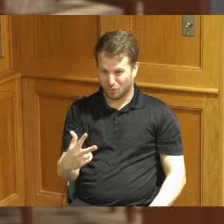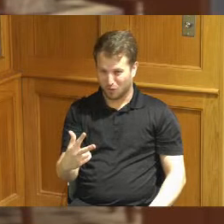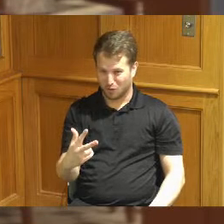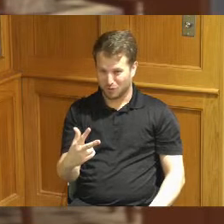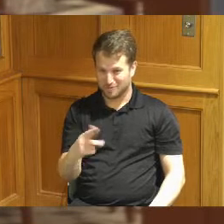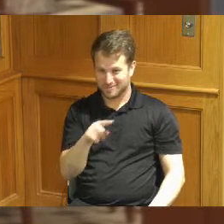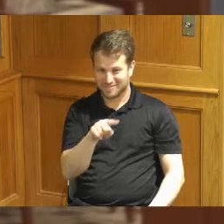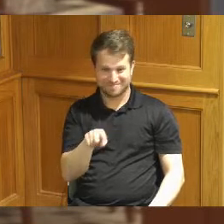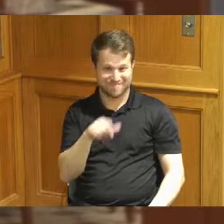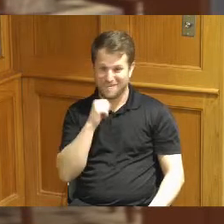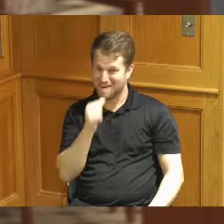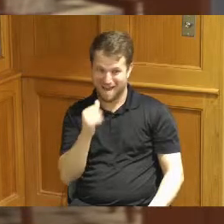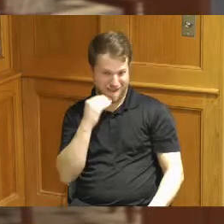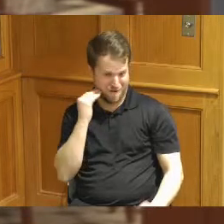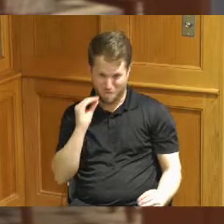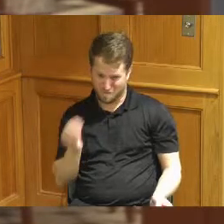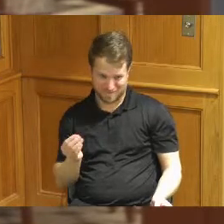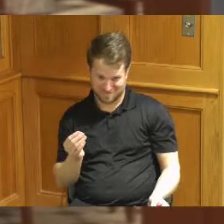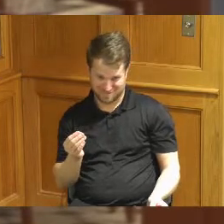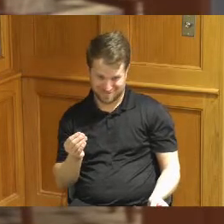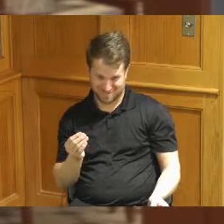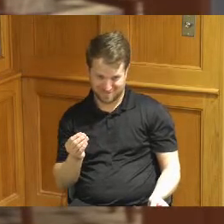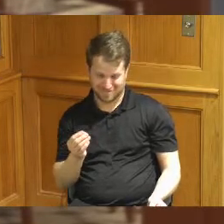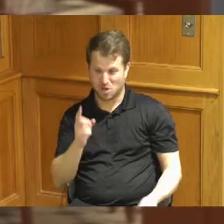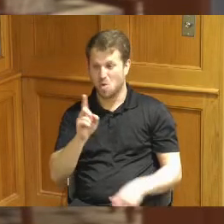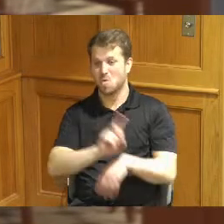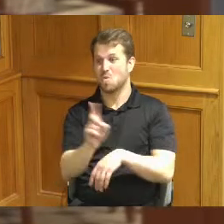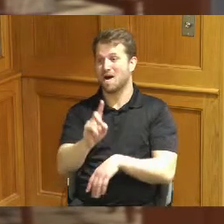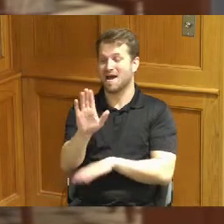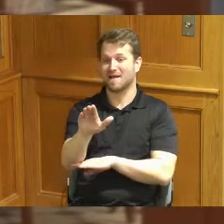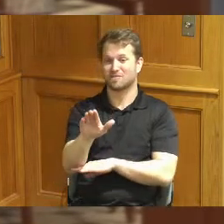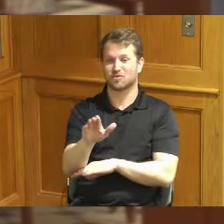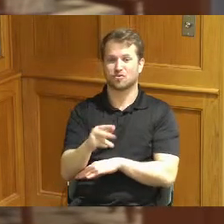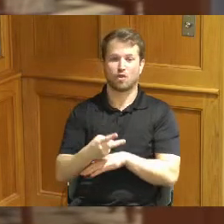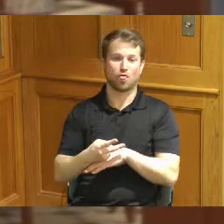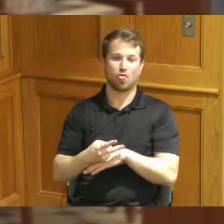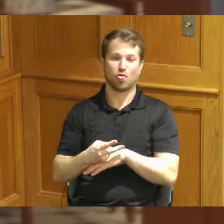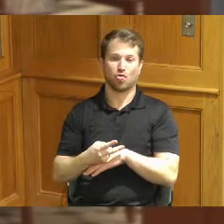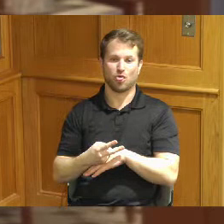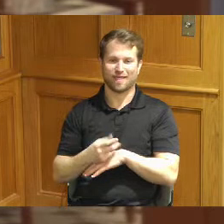and laying out a doorway at one o'clock in the afternoon is not the primary indicator